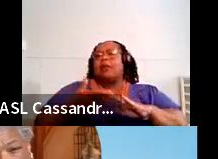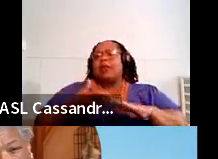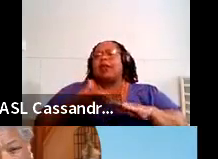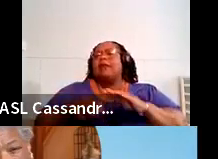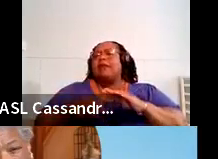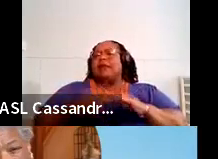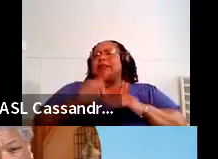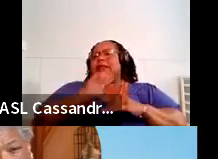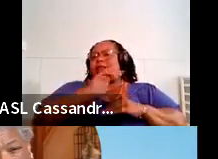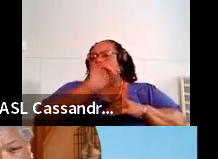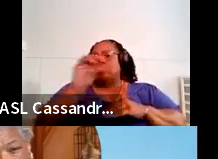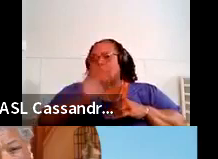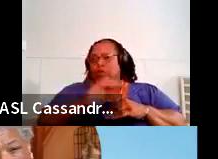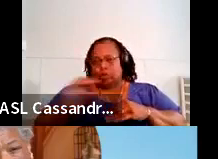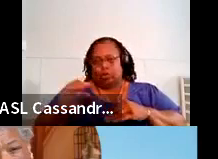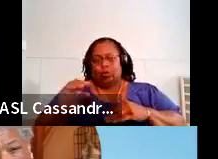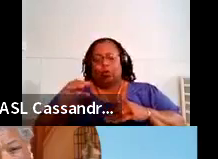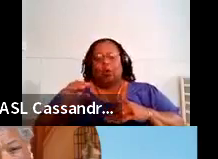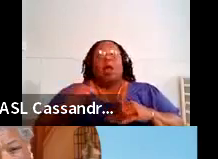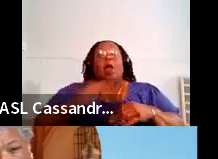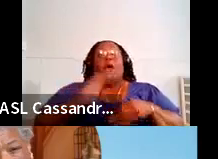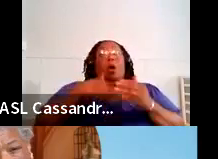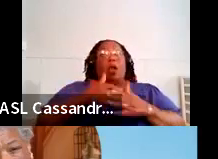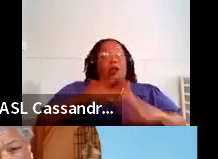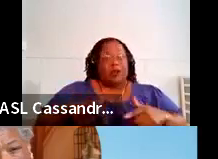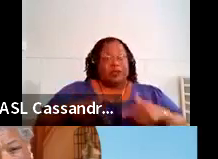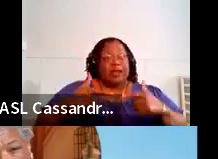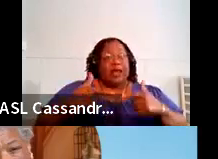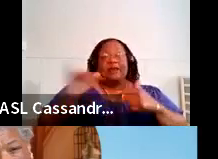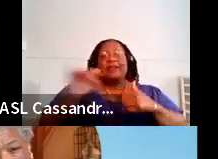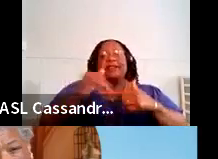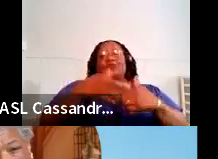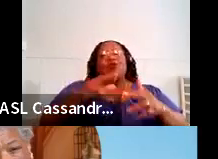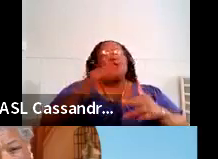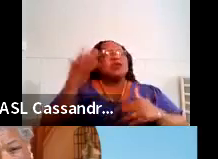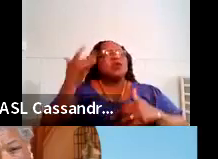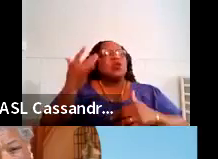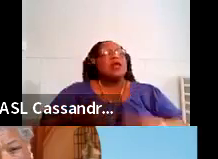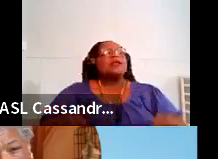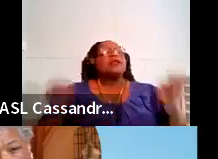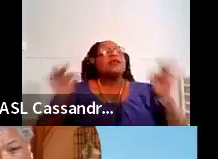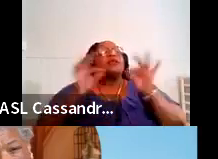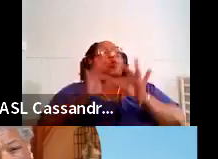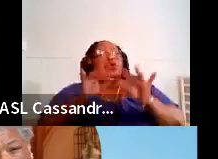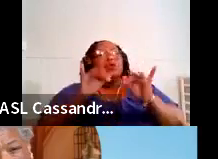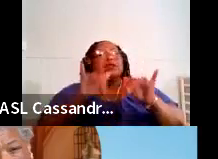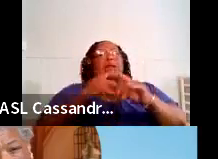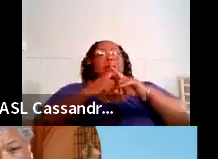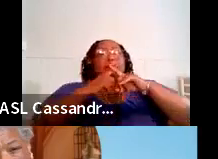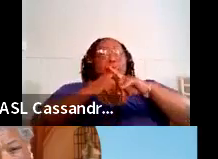few moments for questions at the end of the presentation. This session is recorded and live streamed on Facebook so